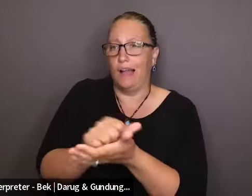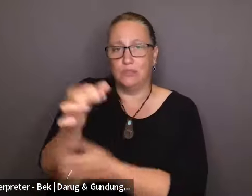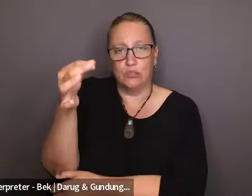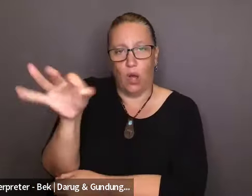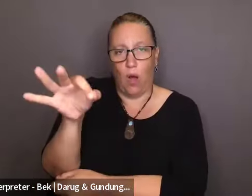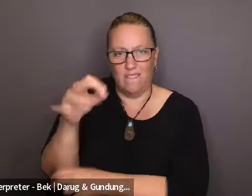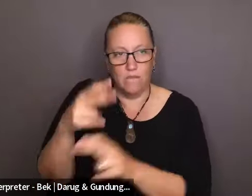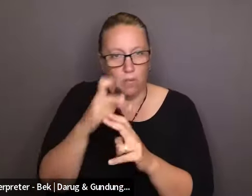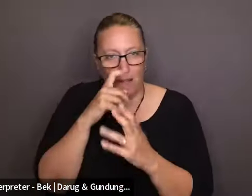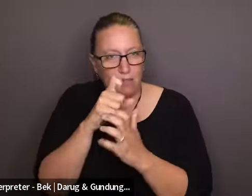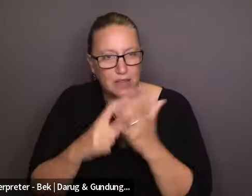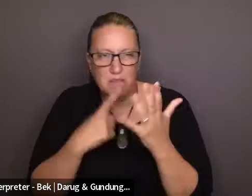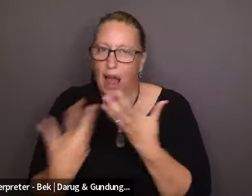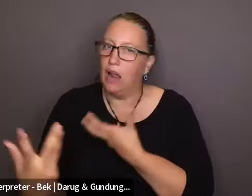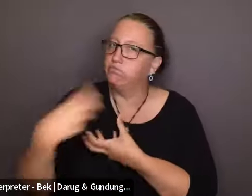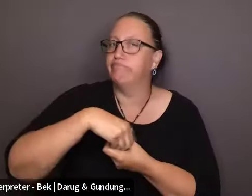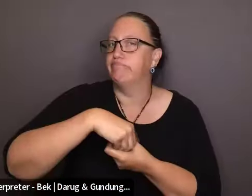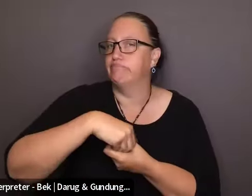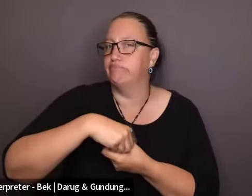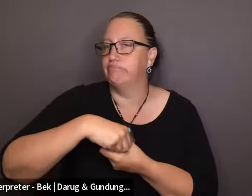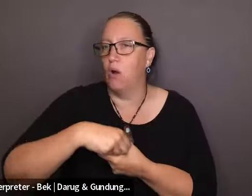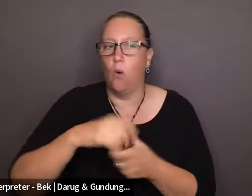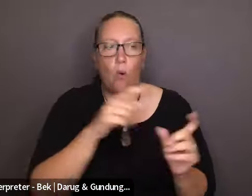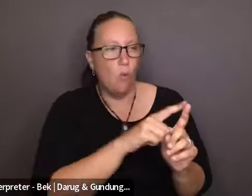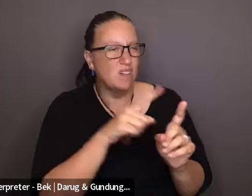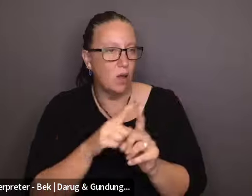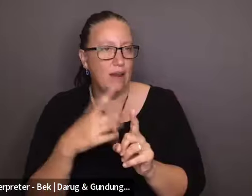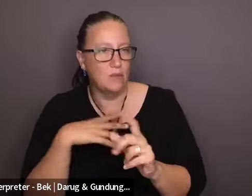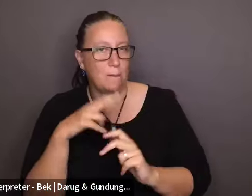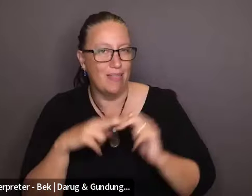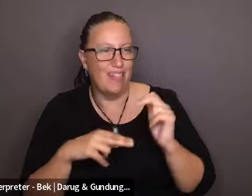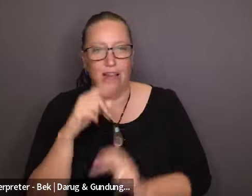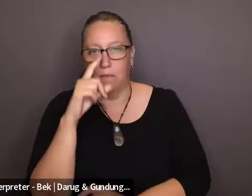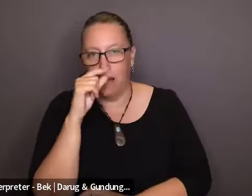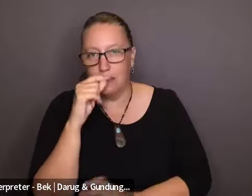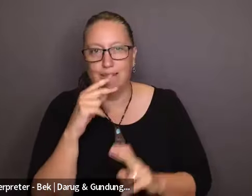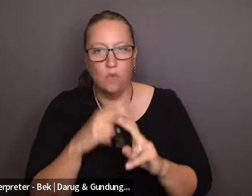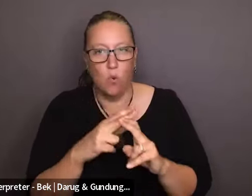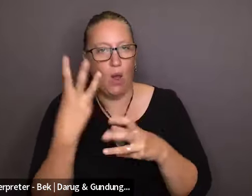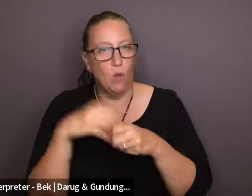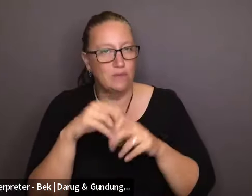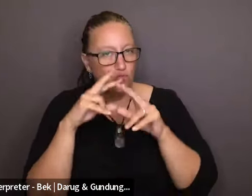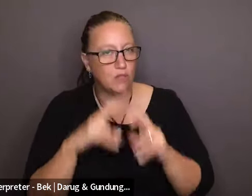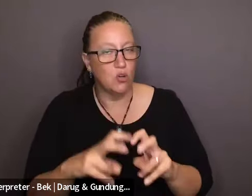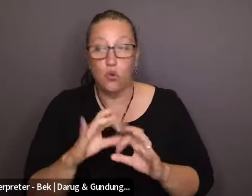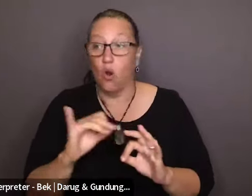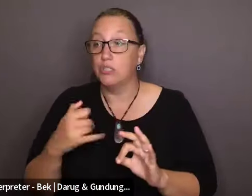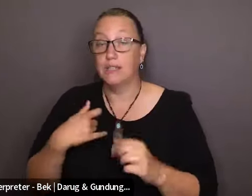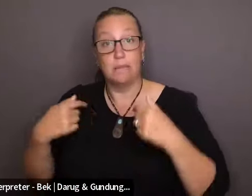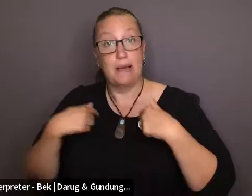inclusion and meaningful participation across all aspects of life for people with disability.